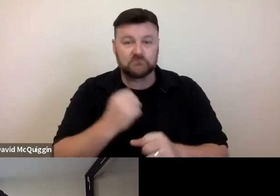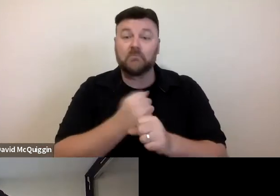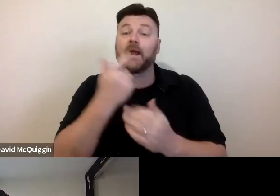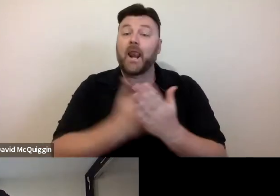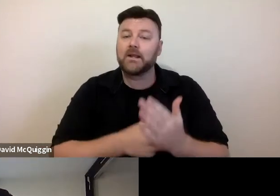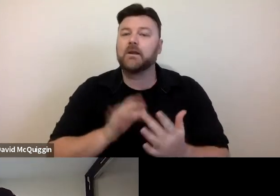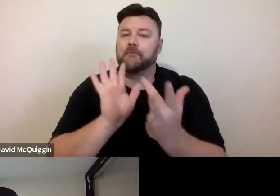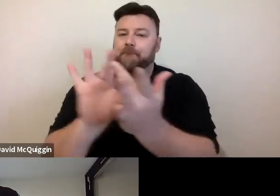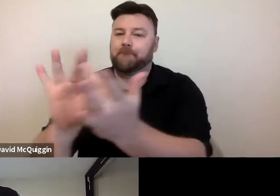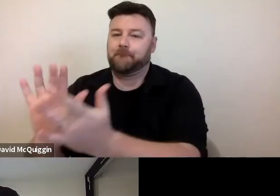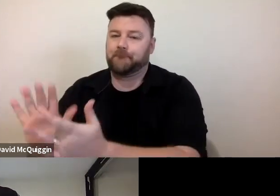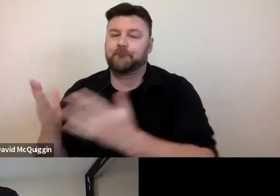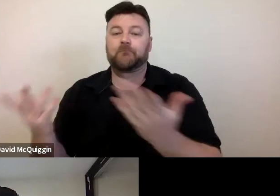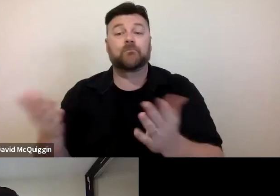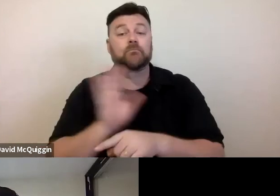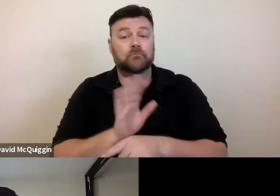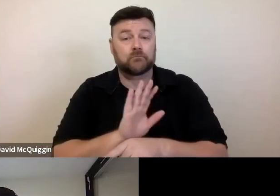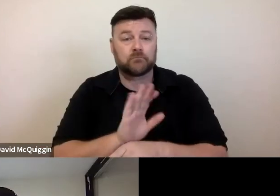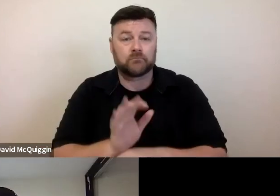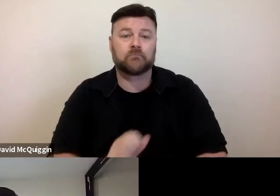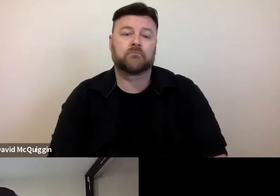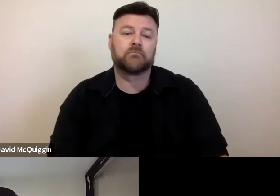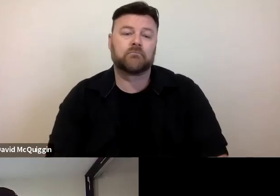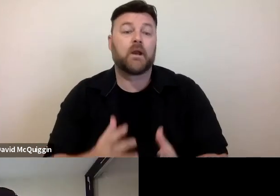For another movie, we had a big red carpet event with major